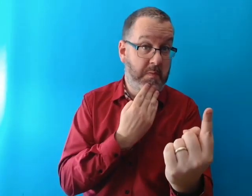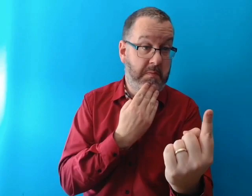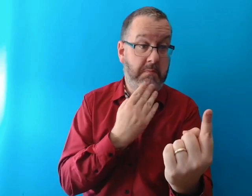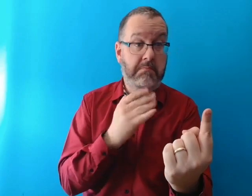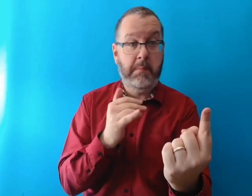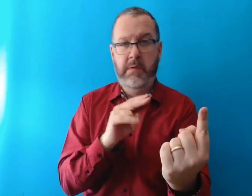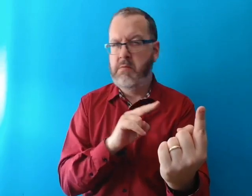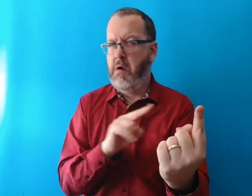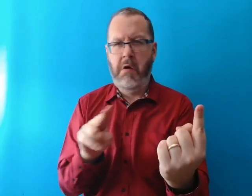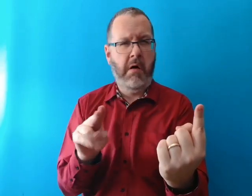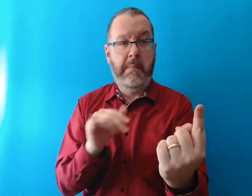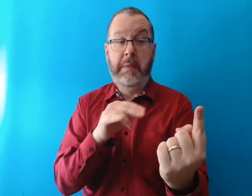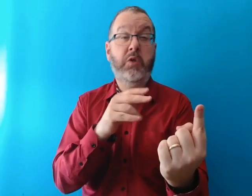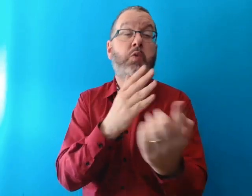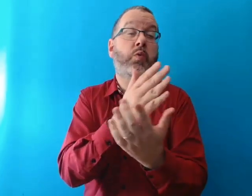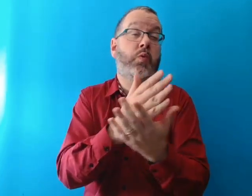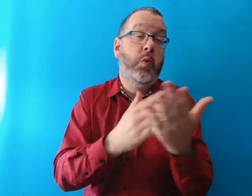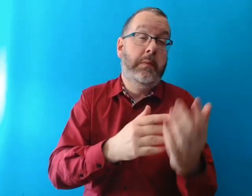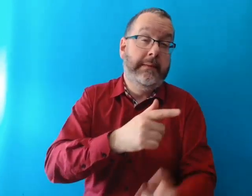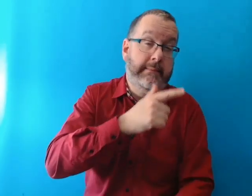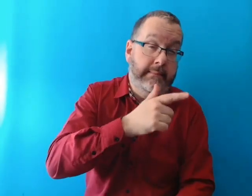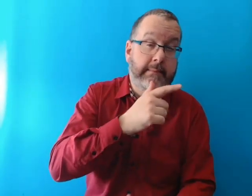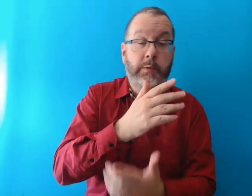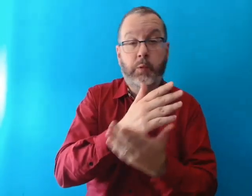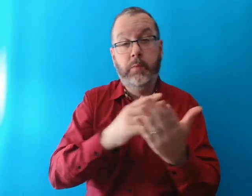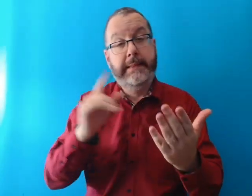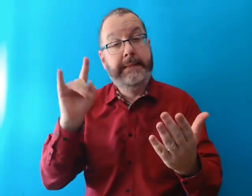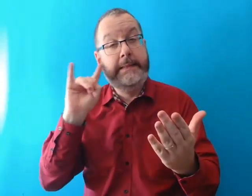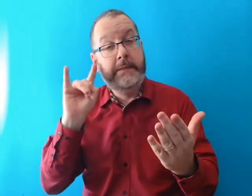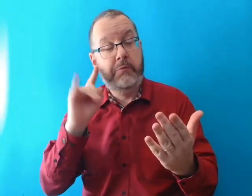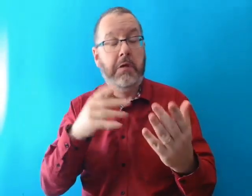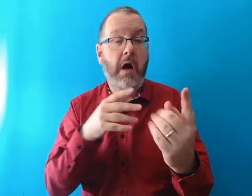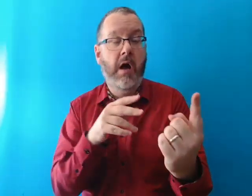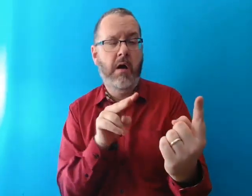They might have considered Mike to be not quite ‘deaf and dumb’,